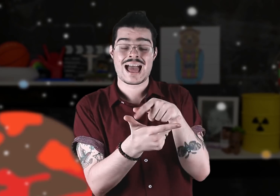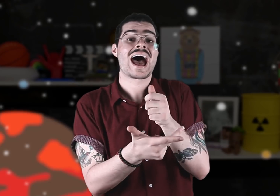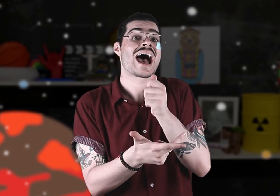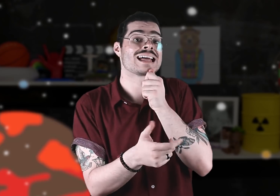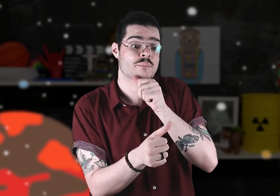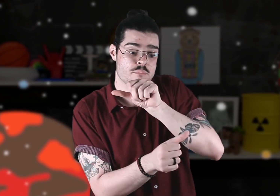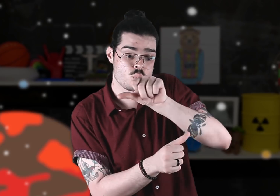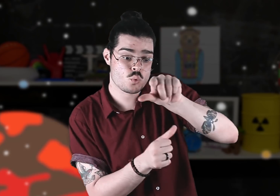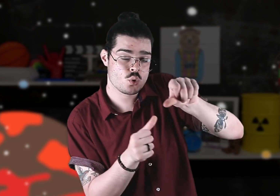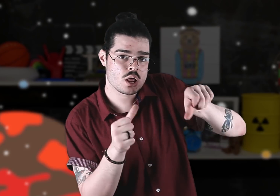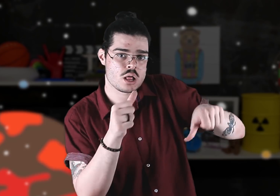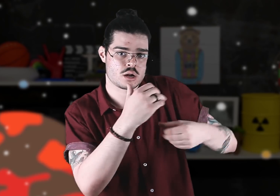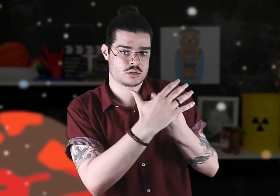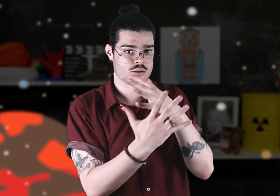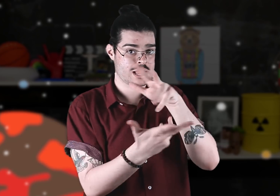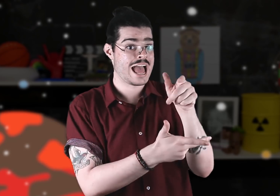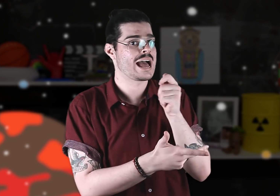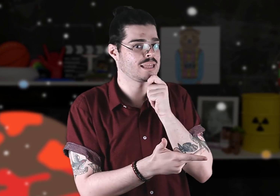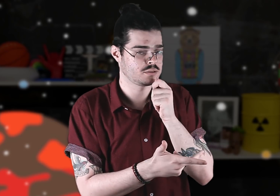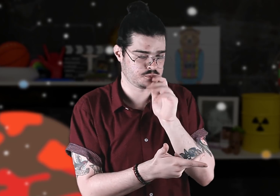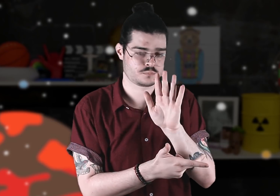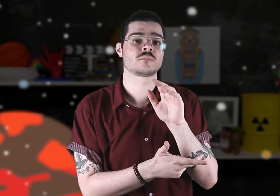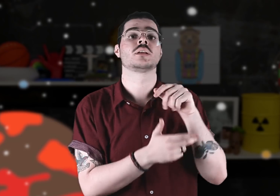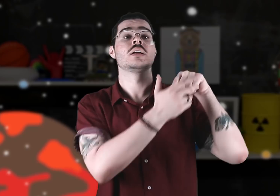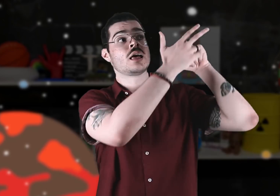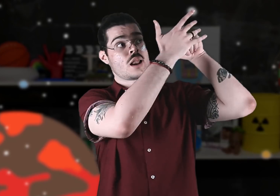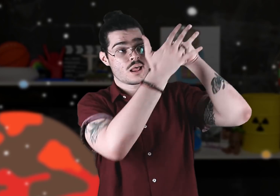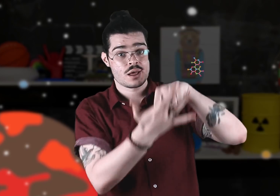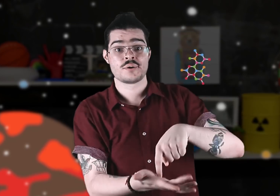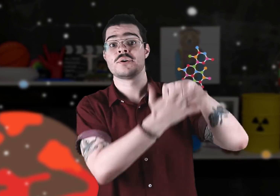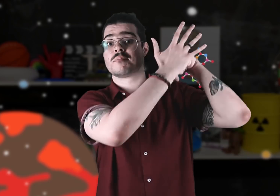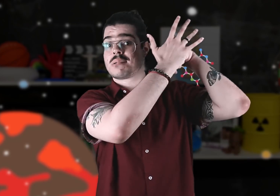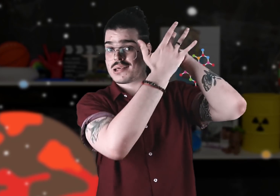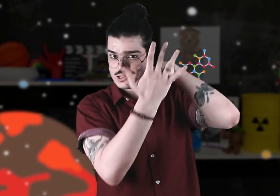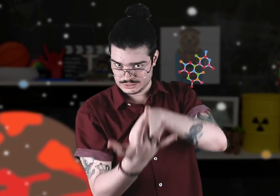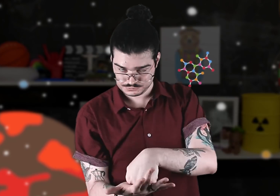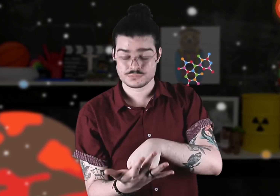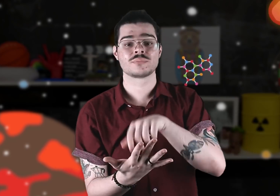was in transformation it was due to meteors and asteroids,